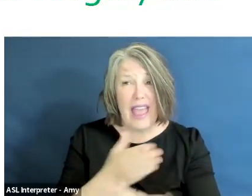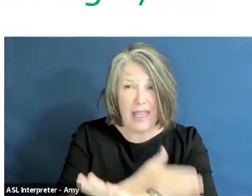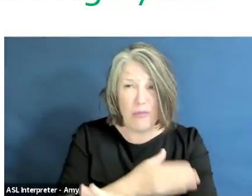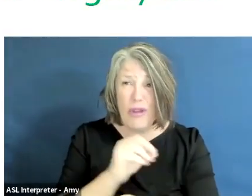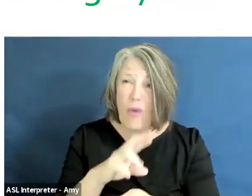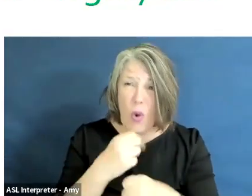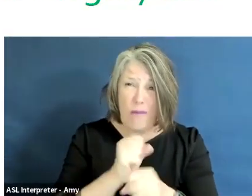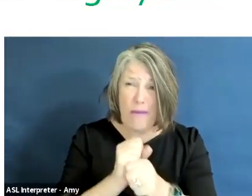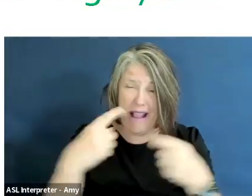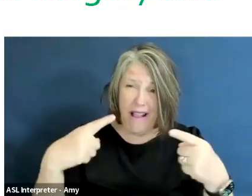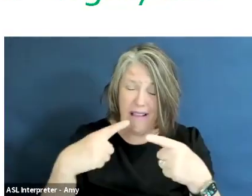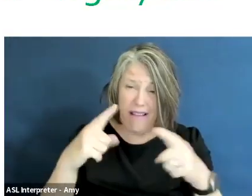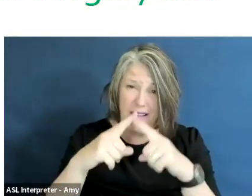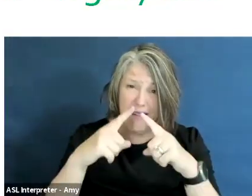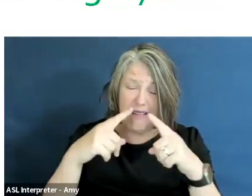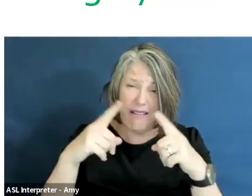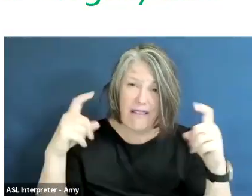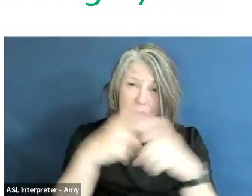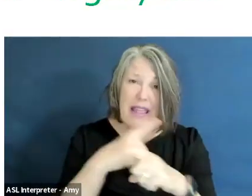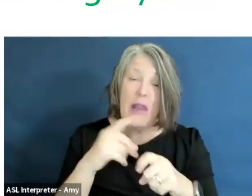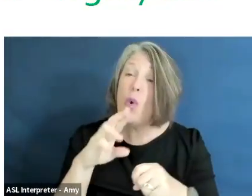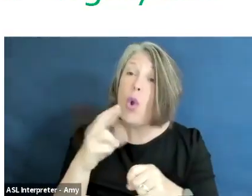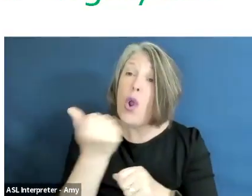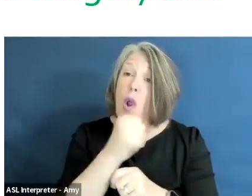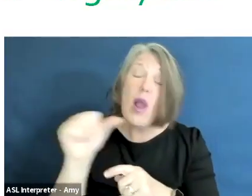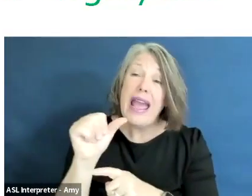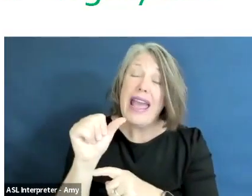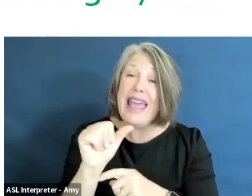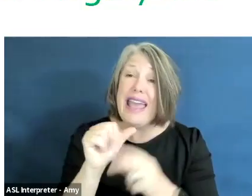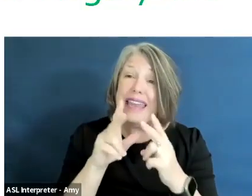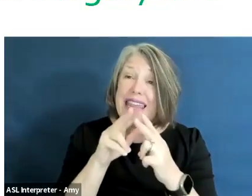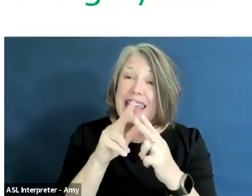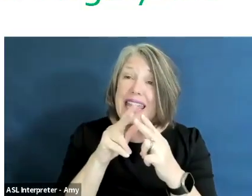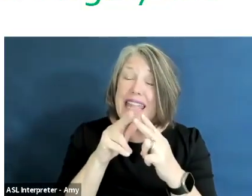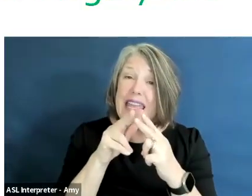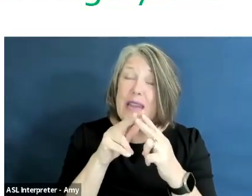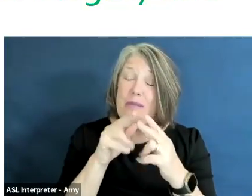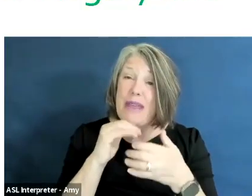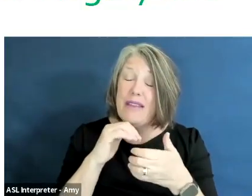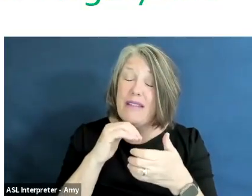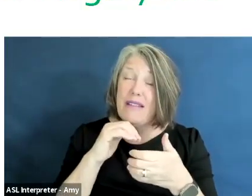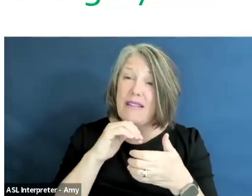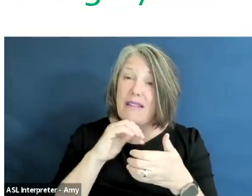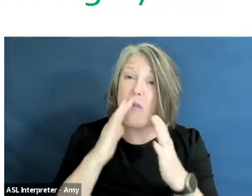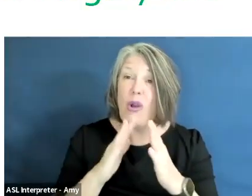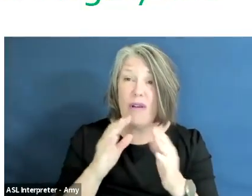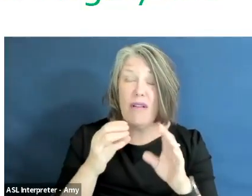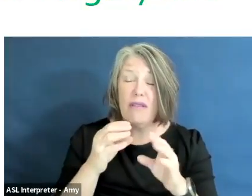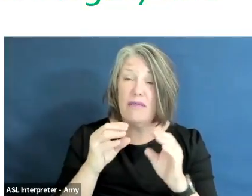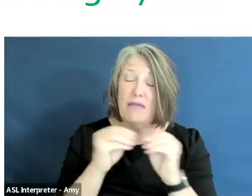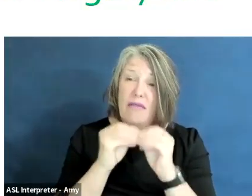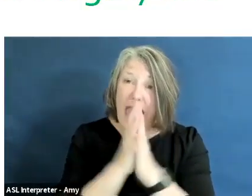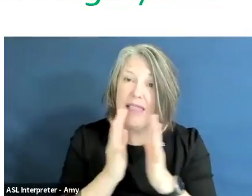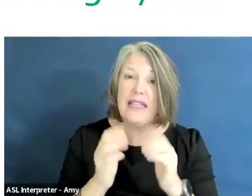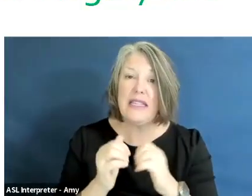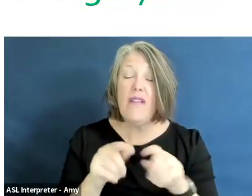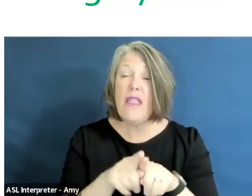and intimate partner violence screening. We also identified a number of specialized domains that were more significant, or